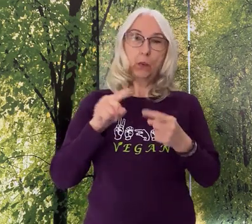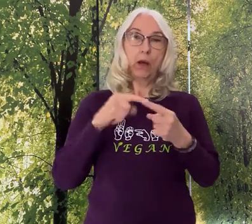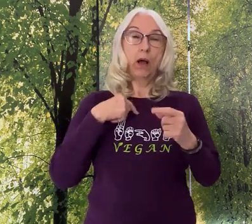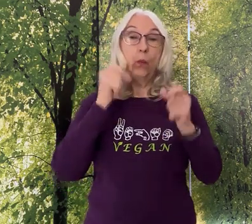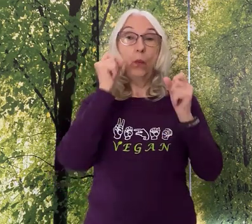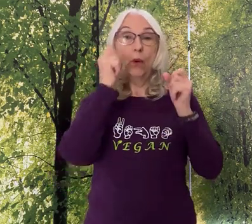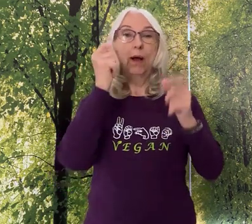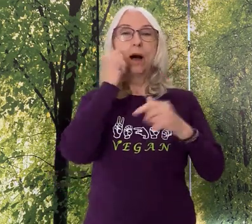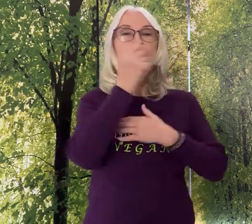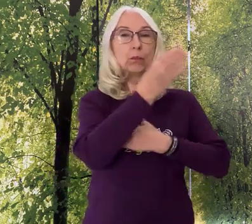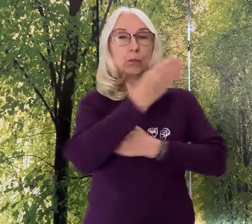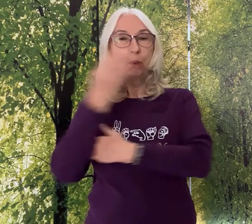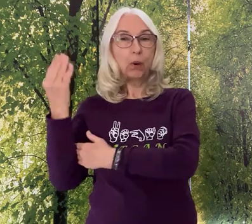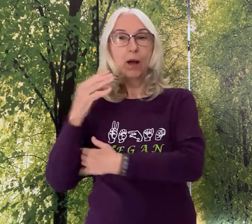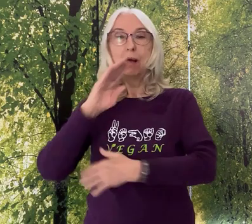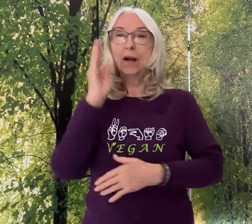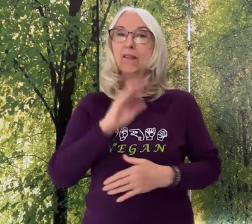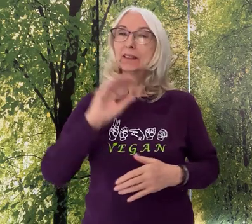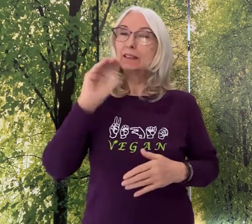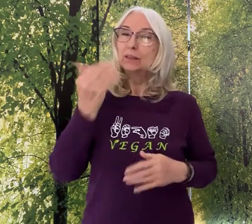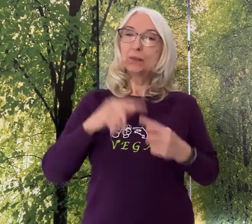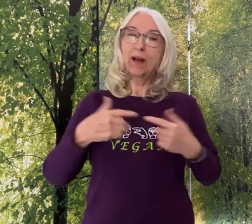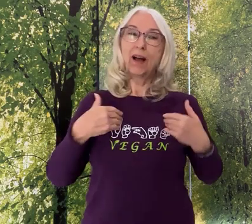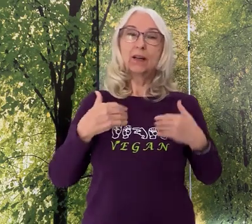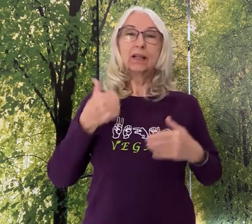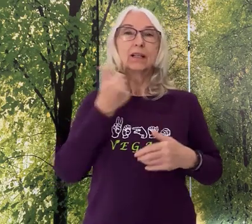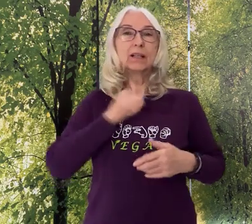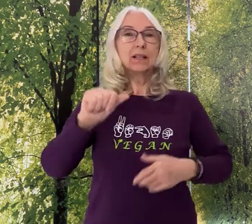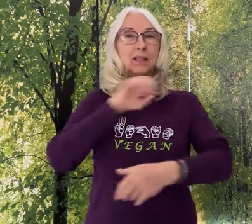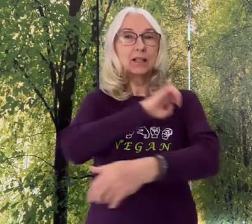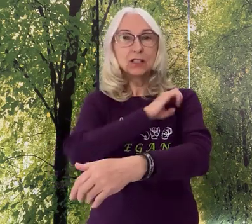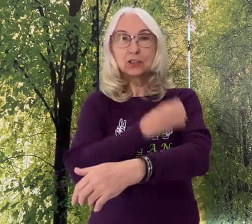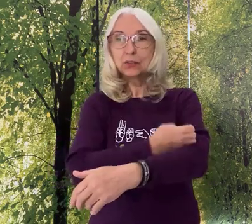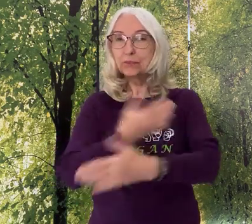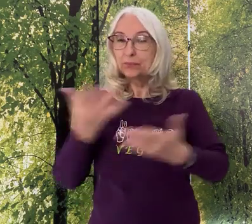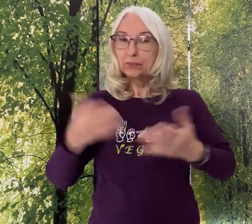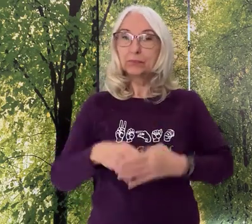when I woke up each morning, and never seemed to have any energy.